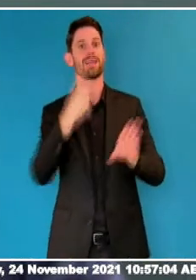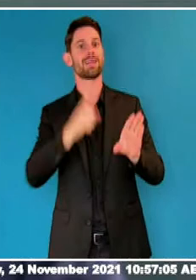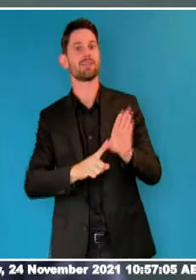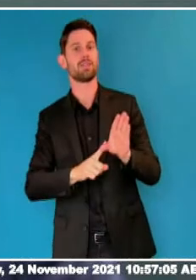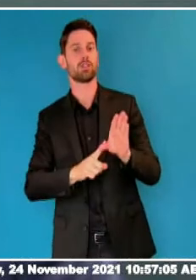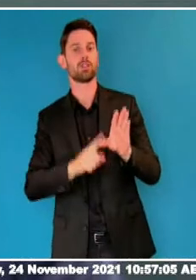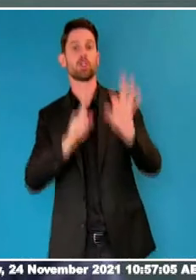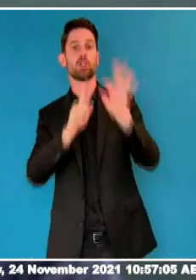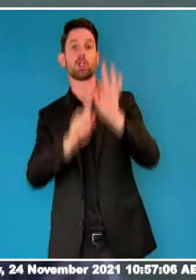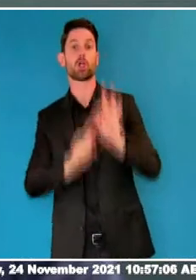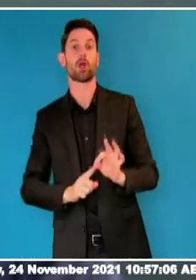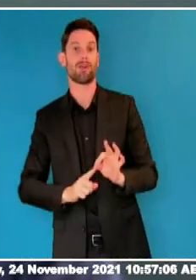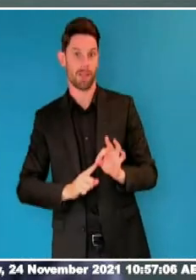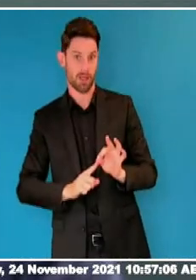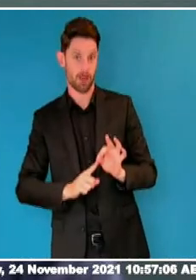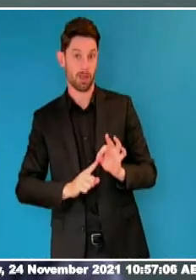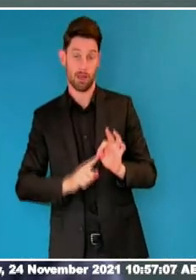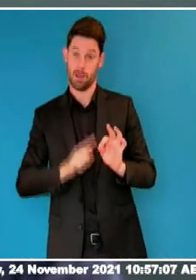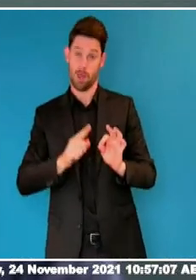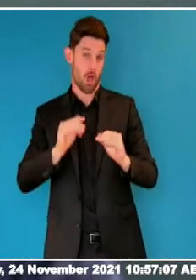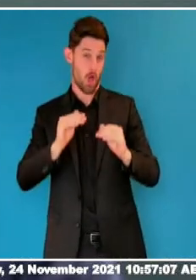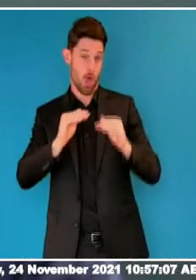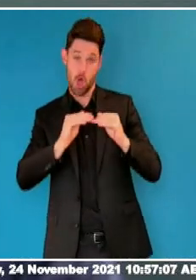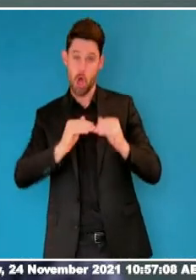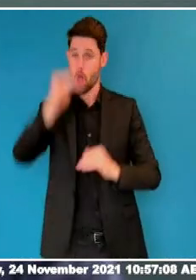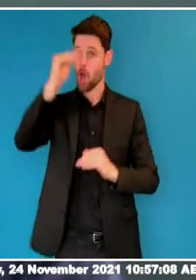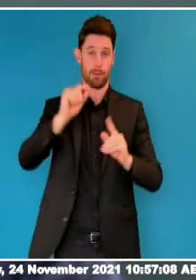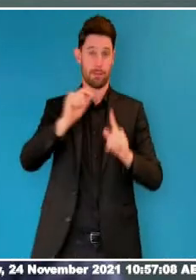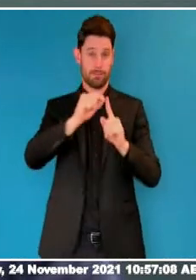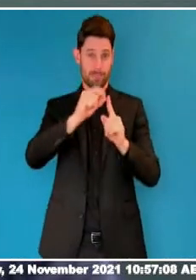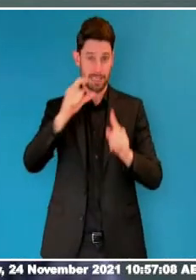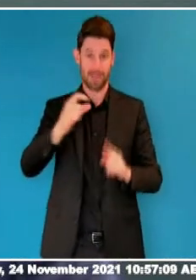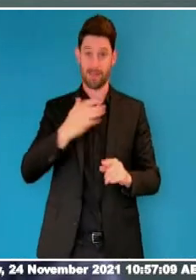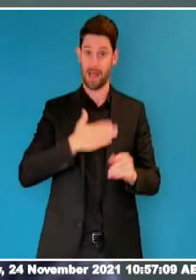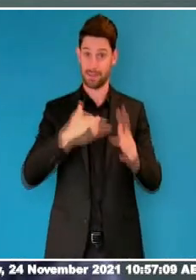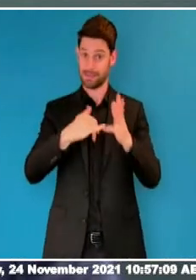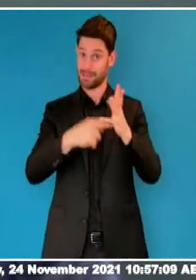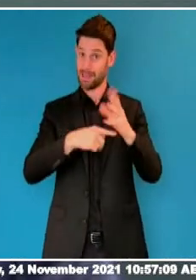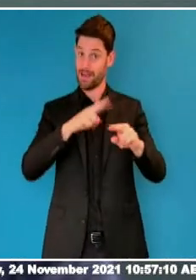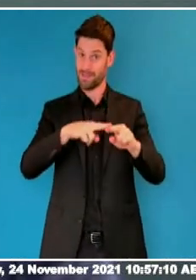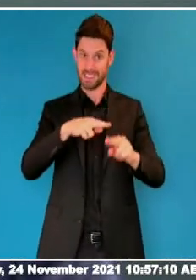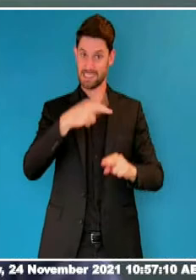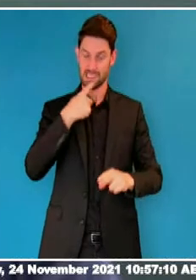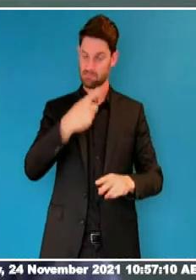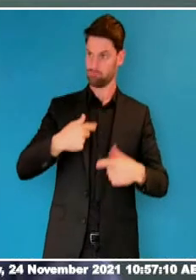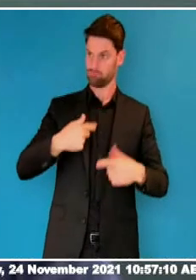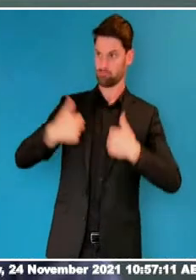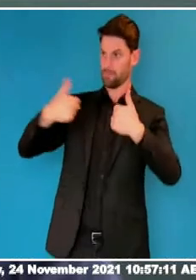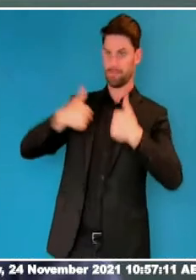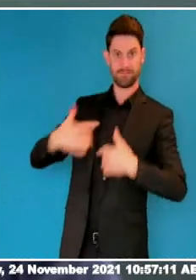that the vast majority, the overwhelming majority of cases say they are